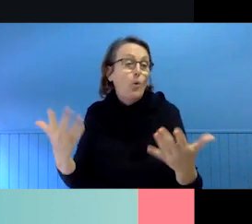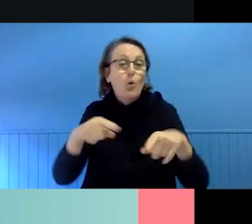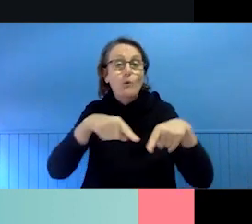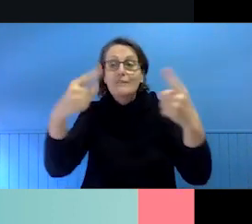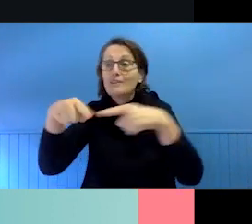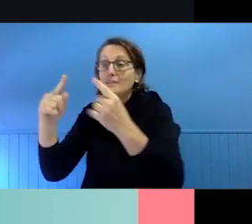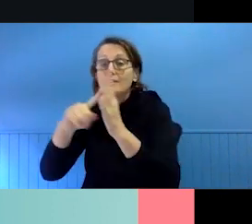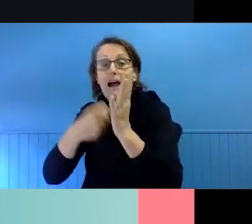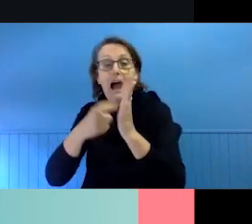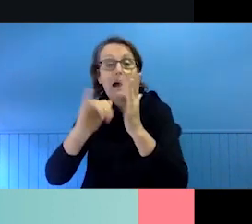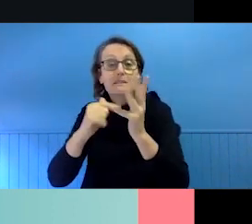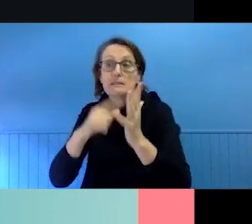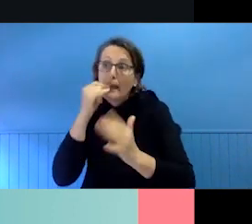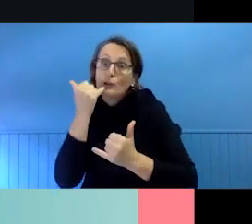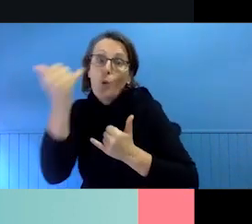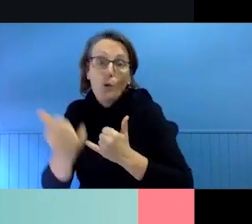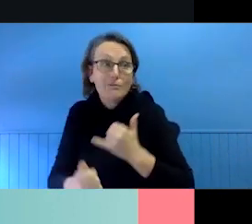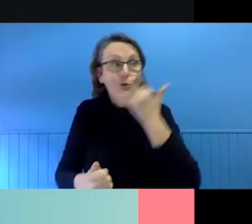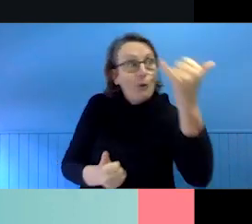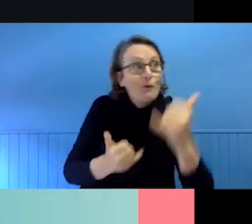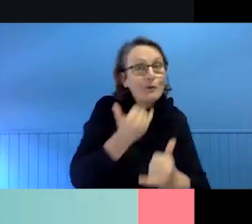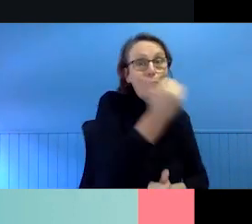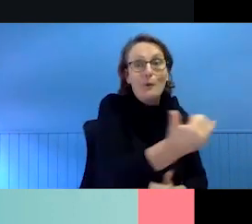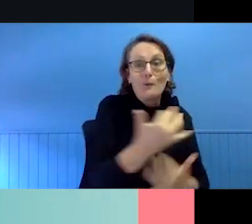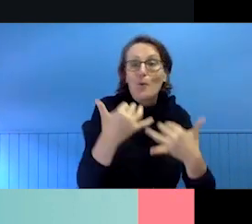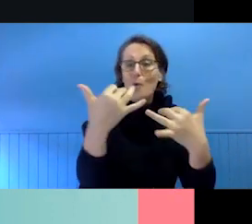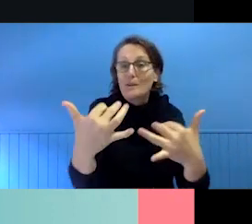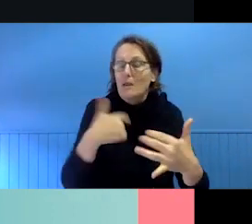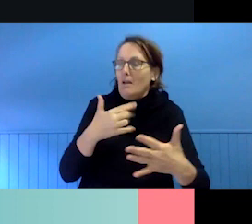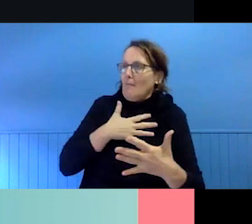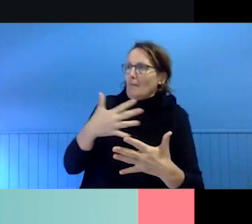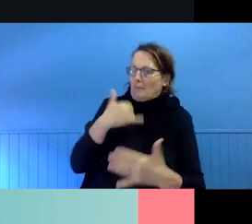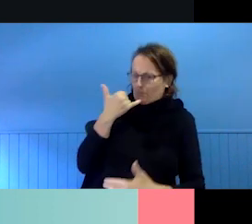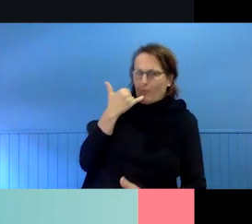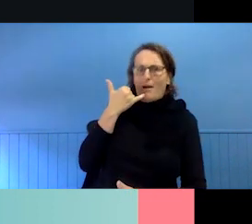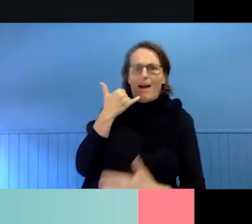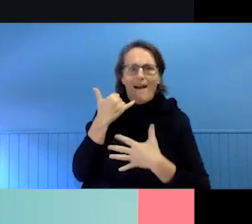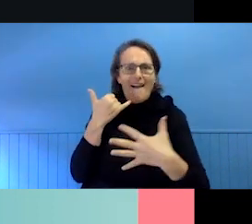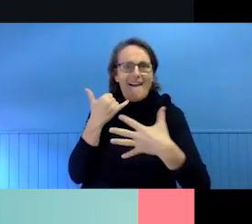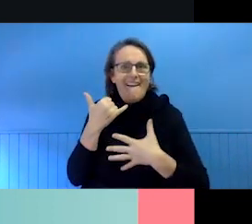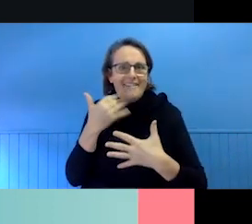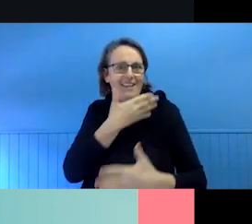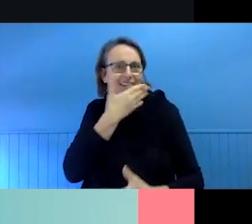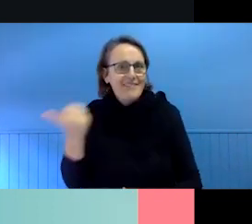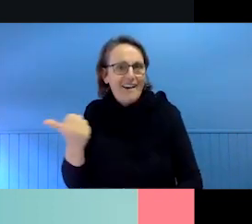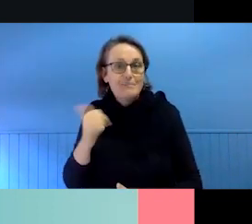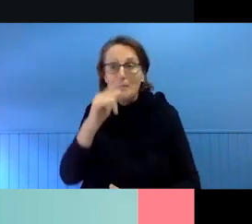make some phone calls to audience members, have a chat to them about